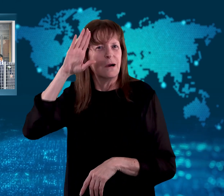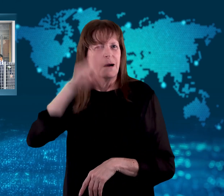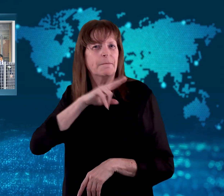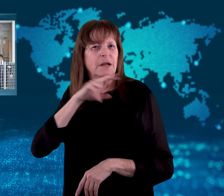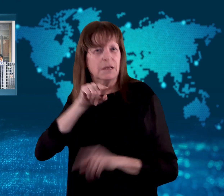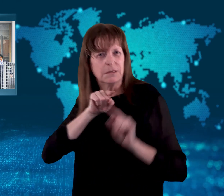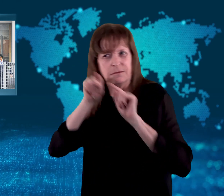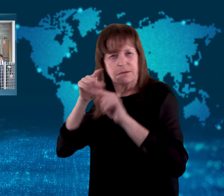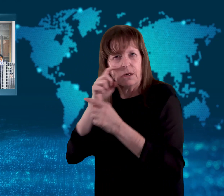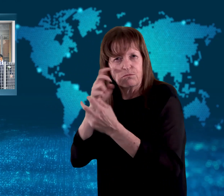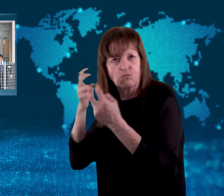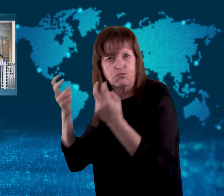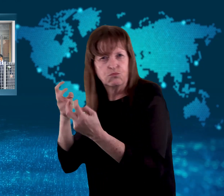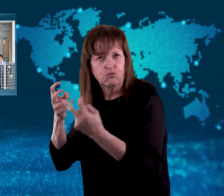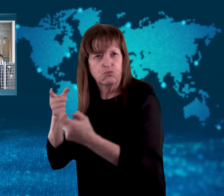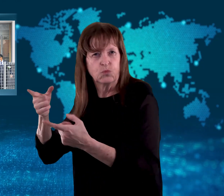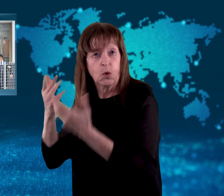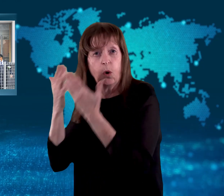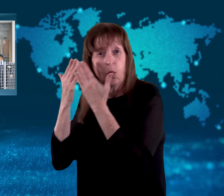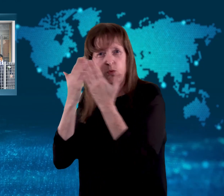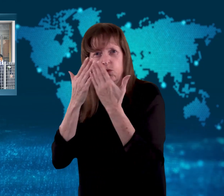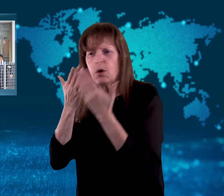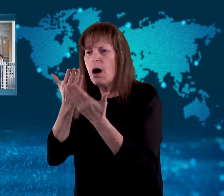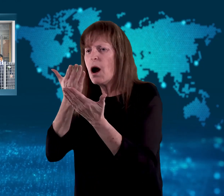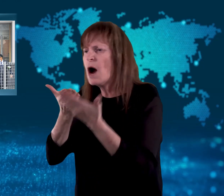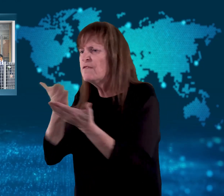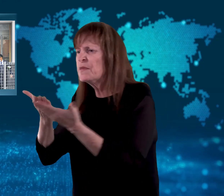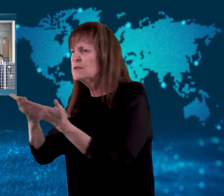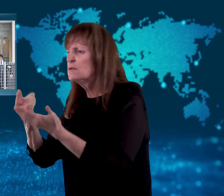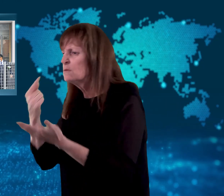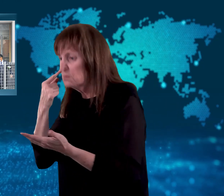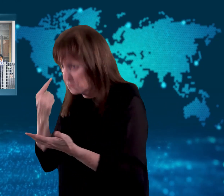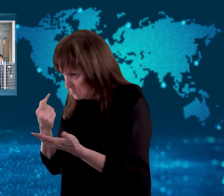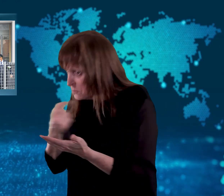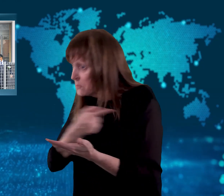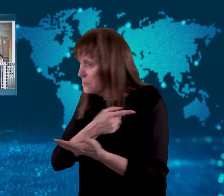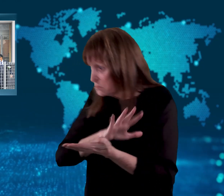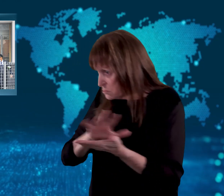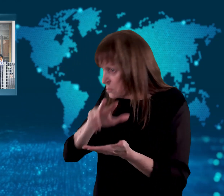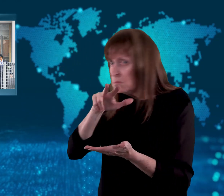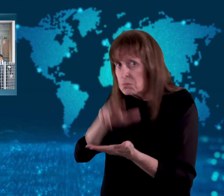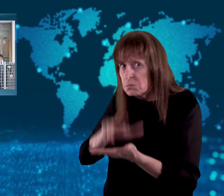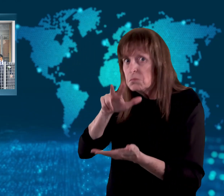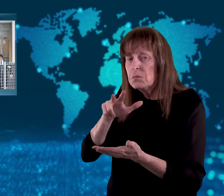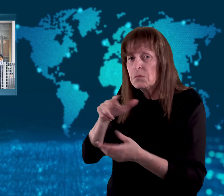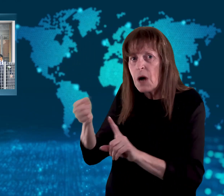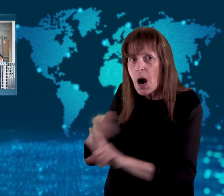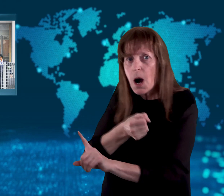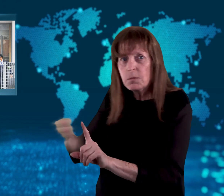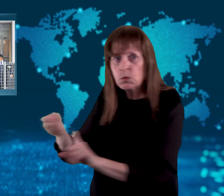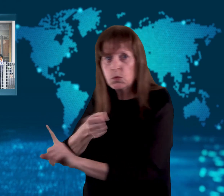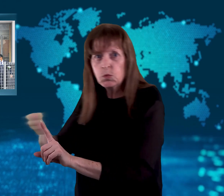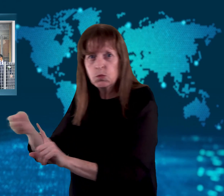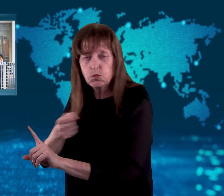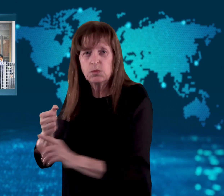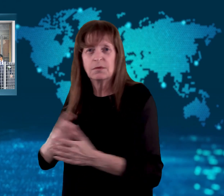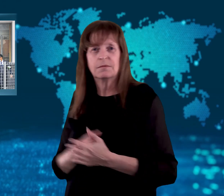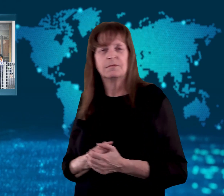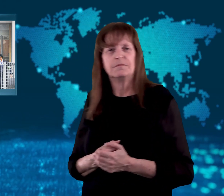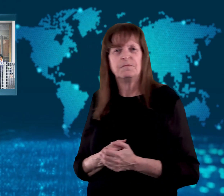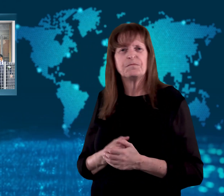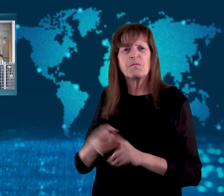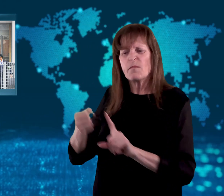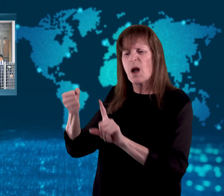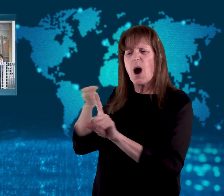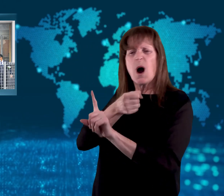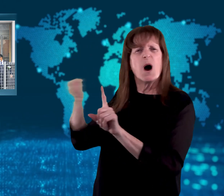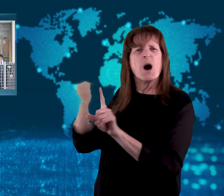Descriptions of the abuse include holding toddlers by the feet and hanging them